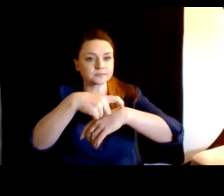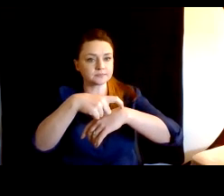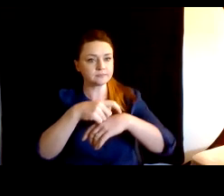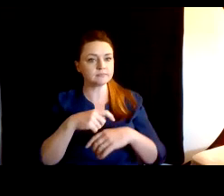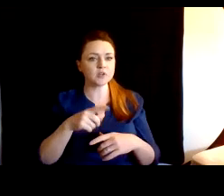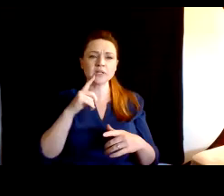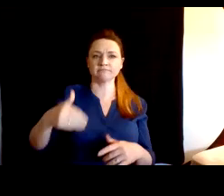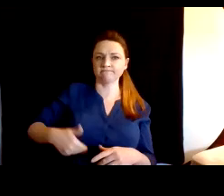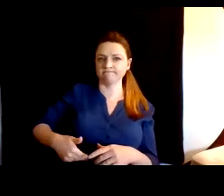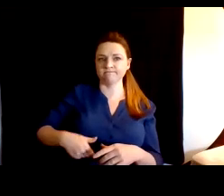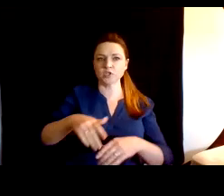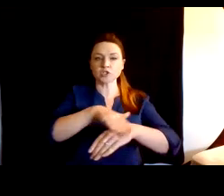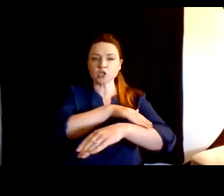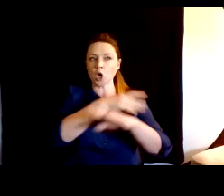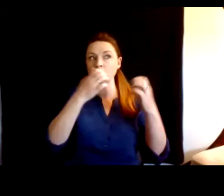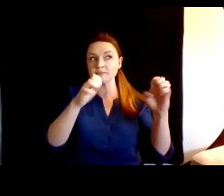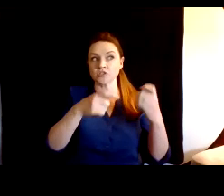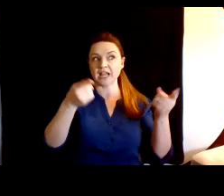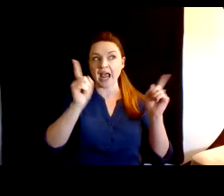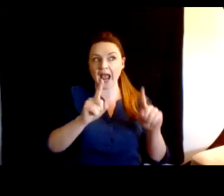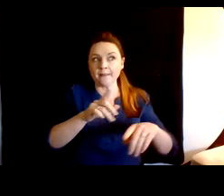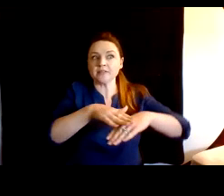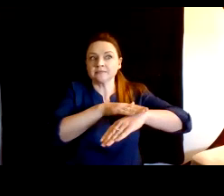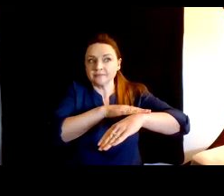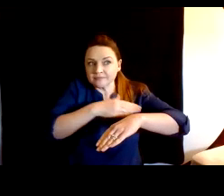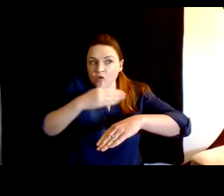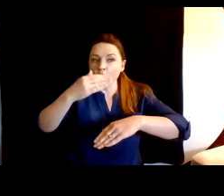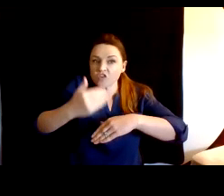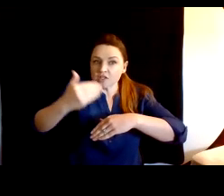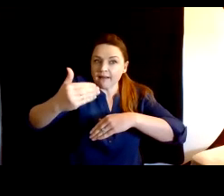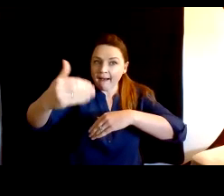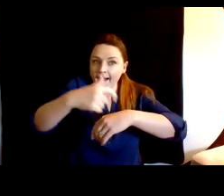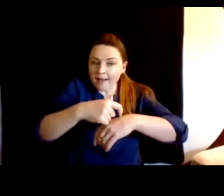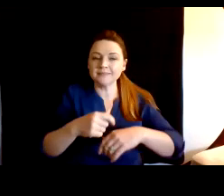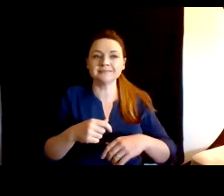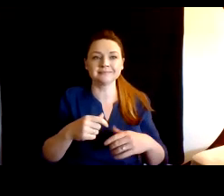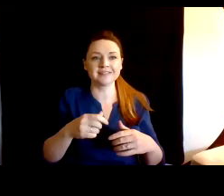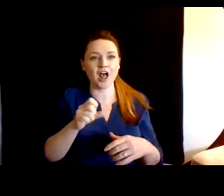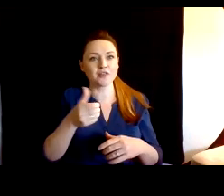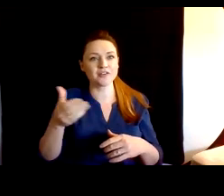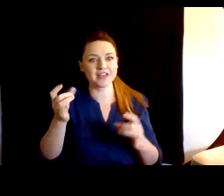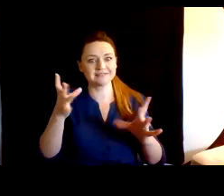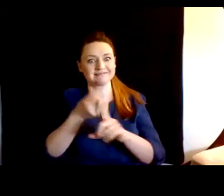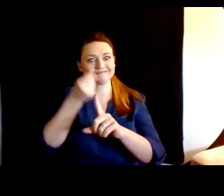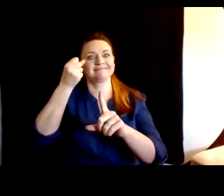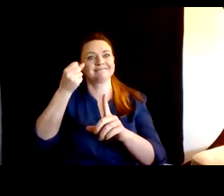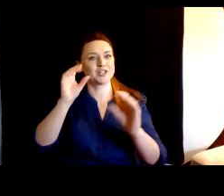A kind of a slow emergency happens gradually over time. And we'll talk about some of the factors and we'll take a more expansive view